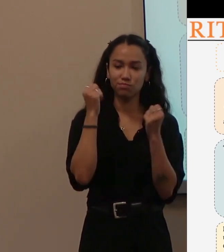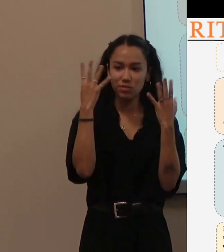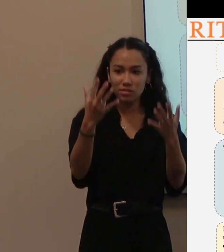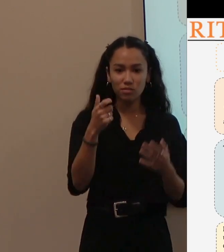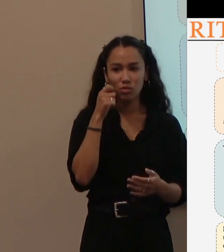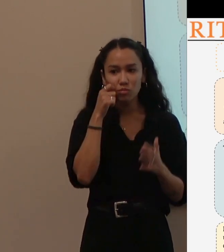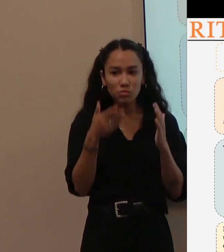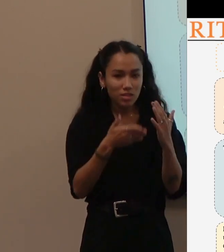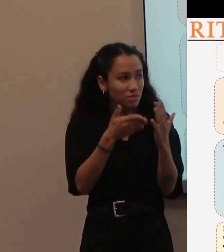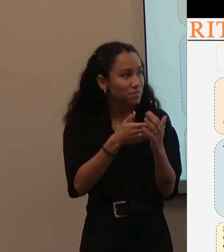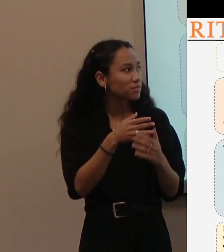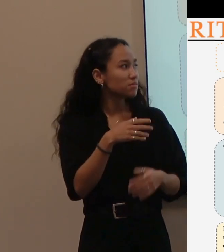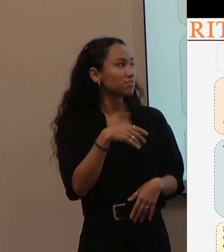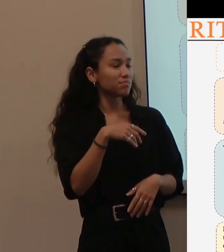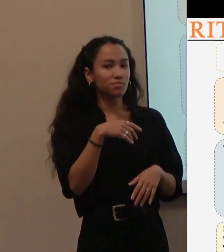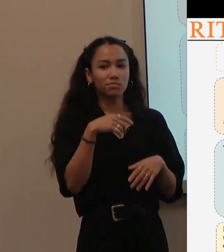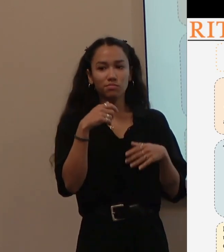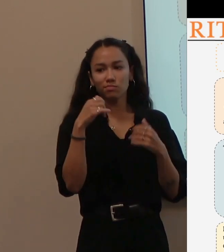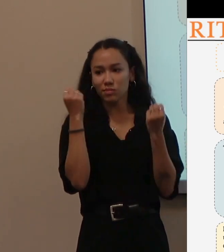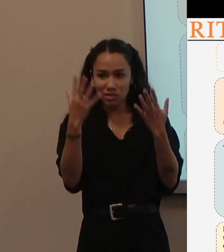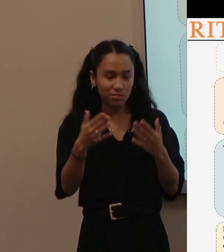many students experience a lot of racism.